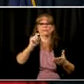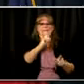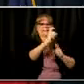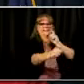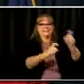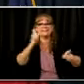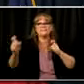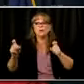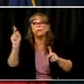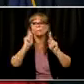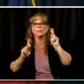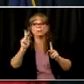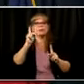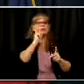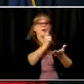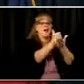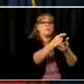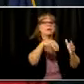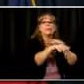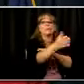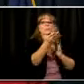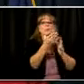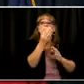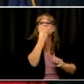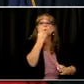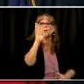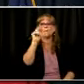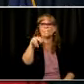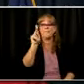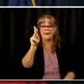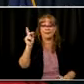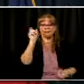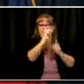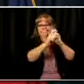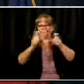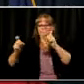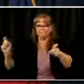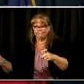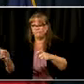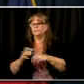all been facing and i've visited uh a couple now two now since uh in the last month or two